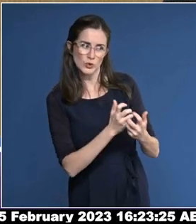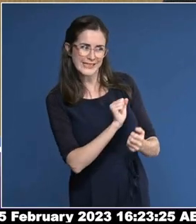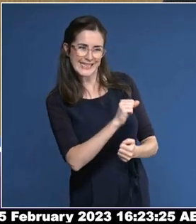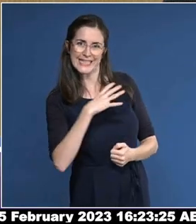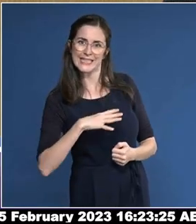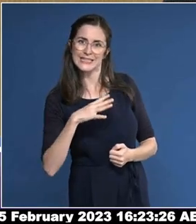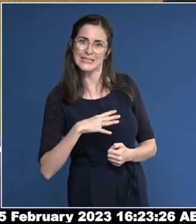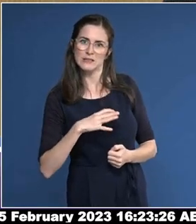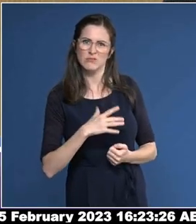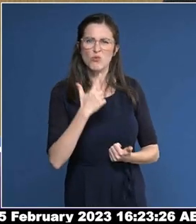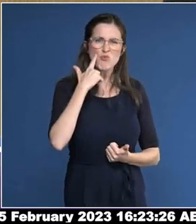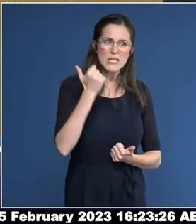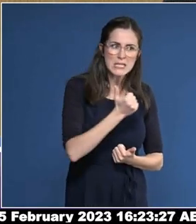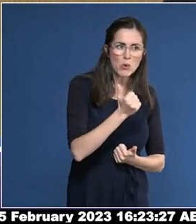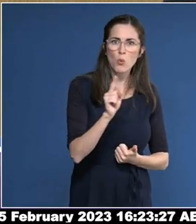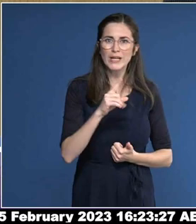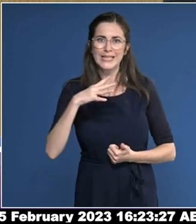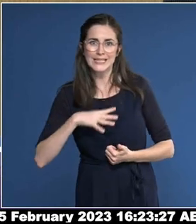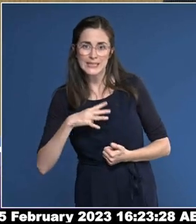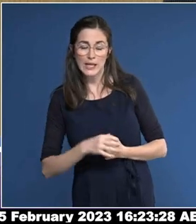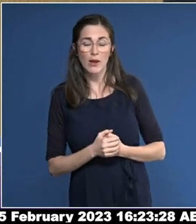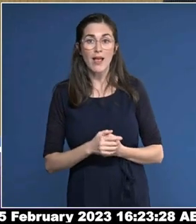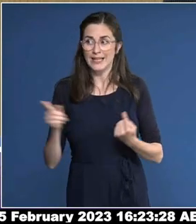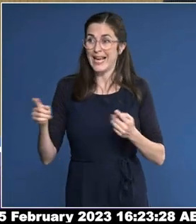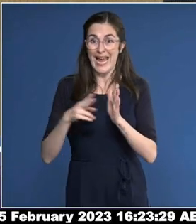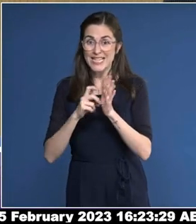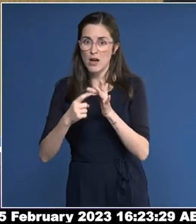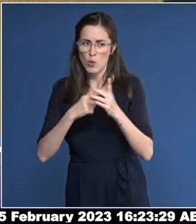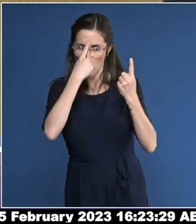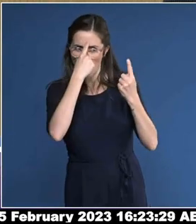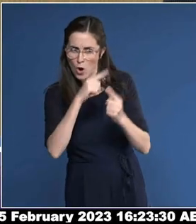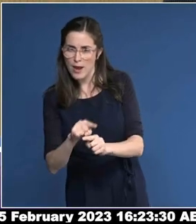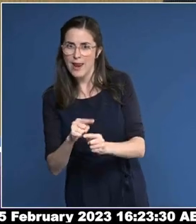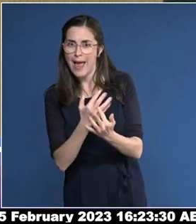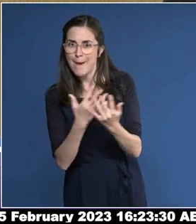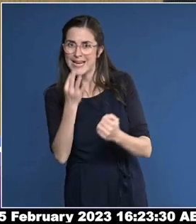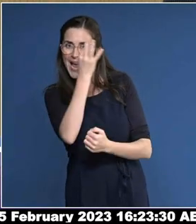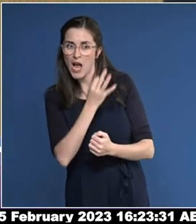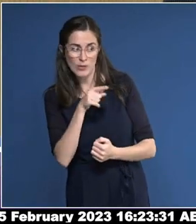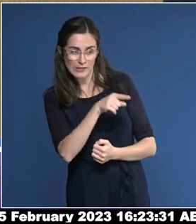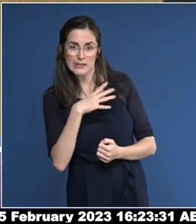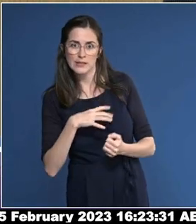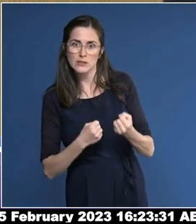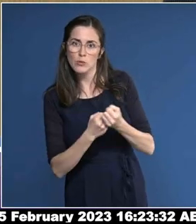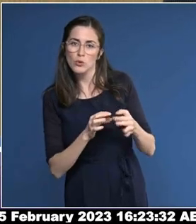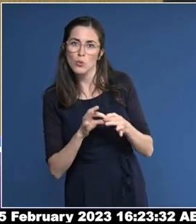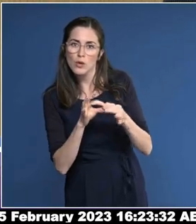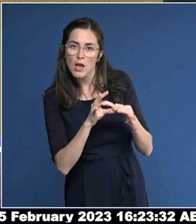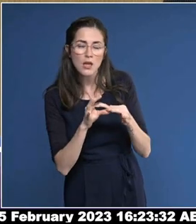And the number of hours and then the types of service or choices from the menu of